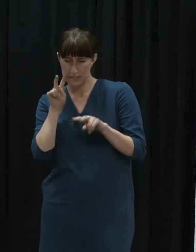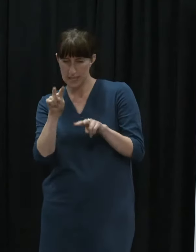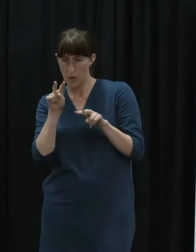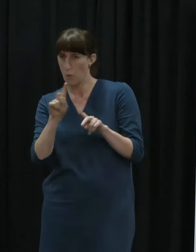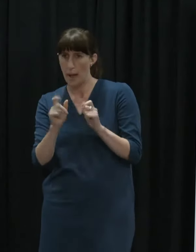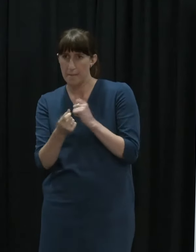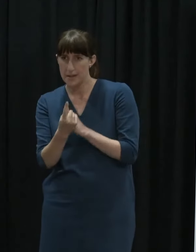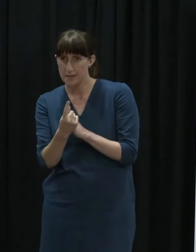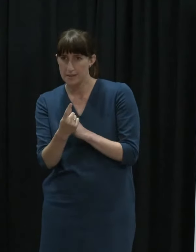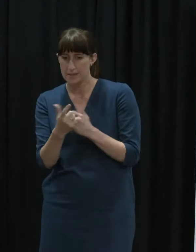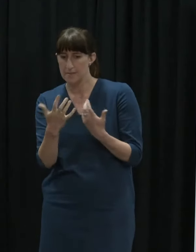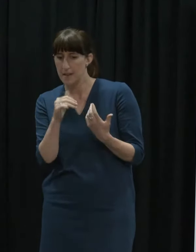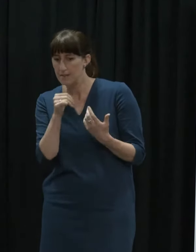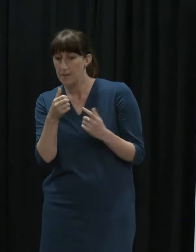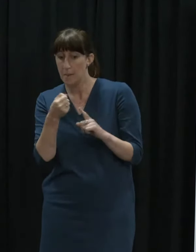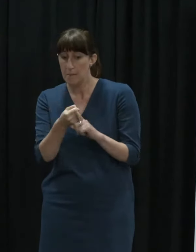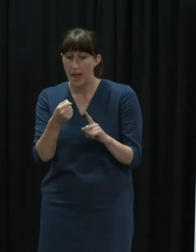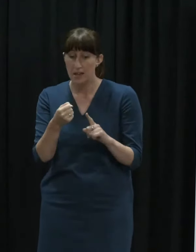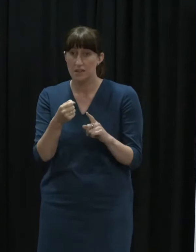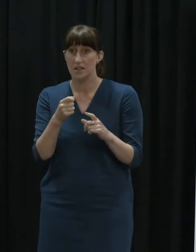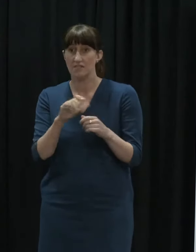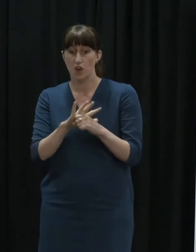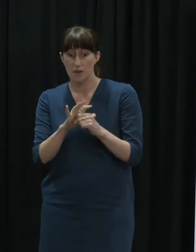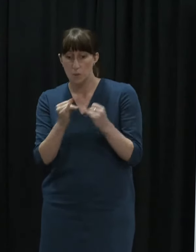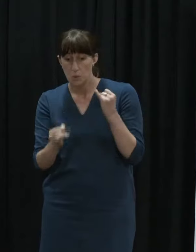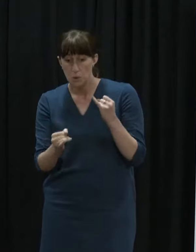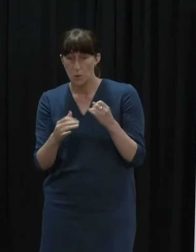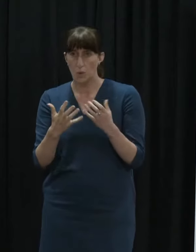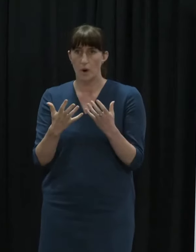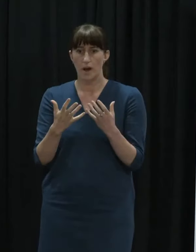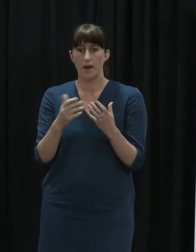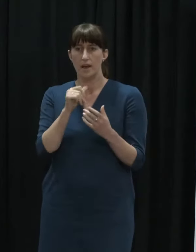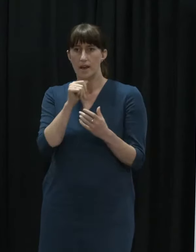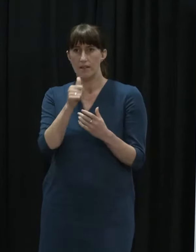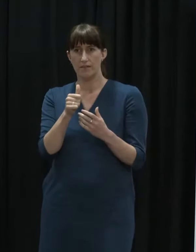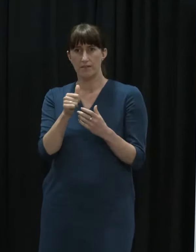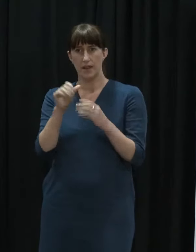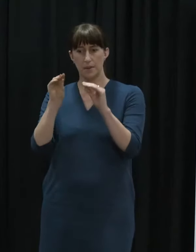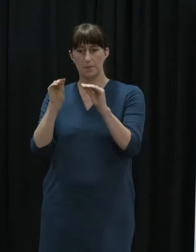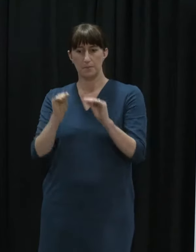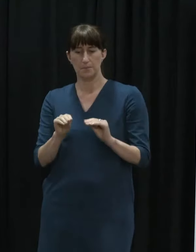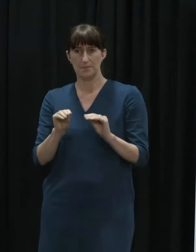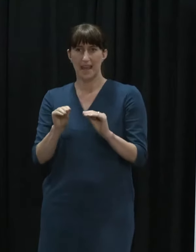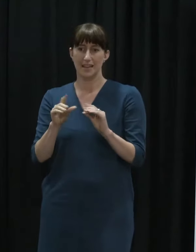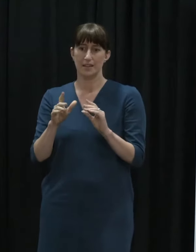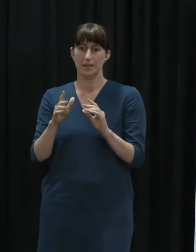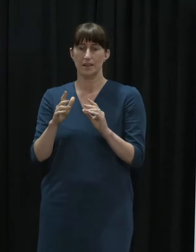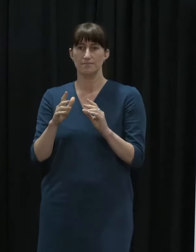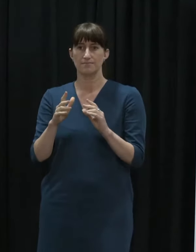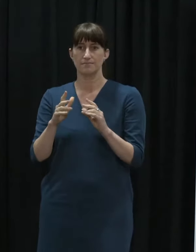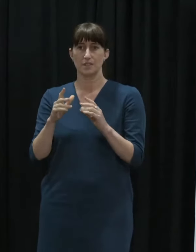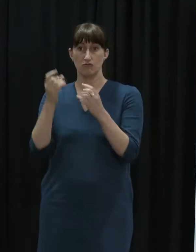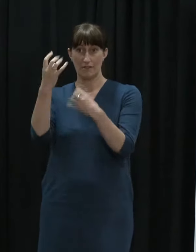you will recall that we have taken into account those translucent cycles, those blocks of two weeks to be able to give ourselves time to see the impacts. With the older alert levels we used to use it to see if we had